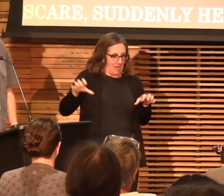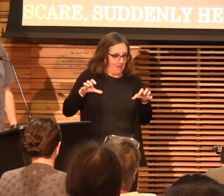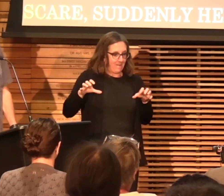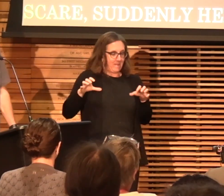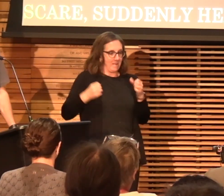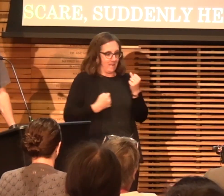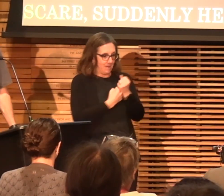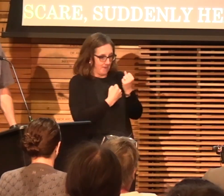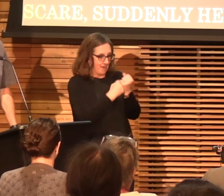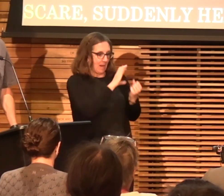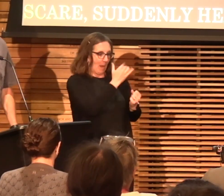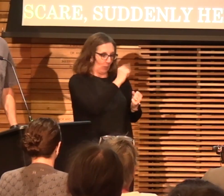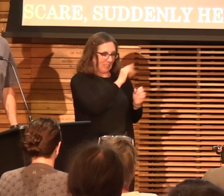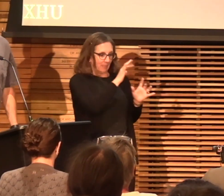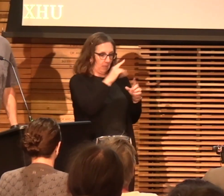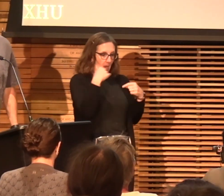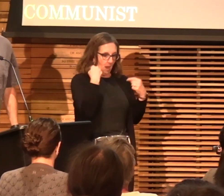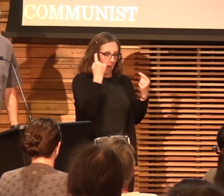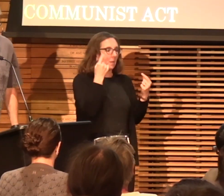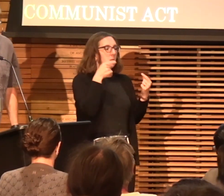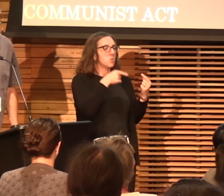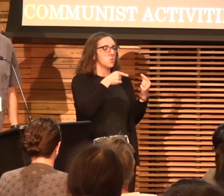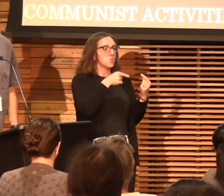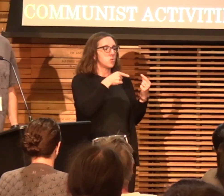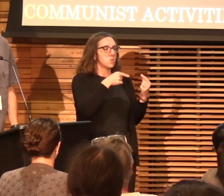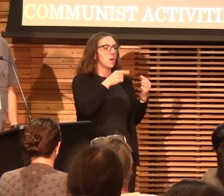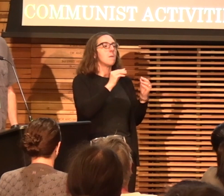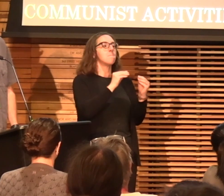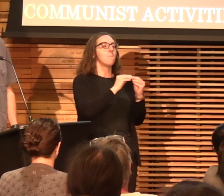are starting to get more attention.